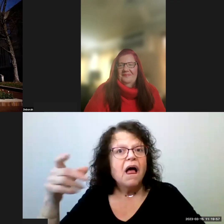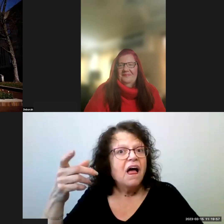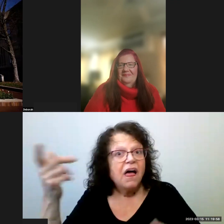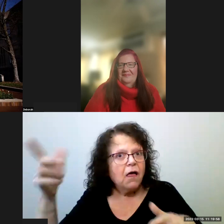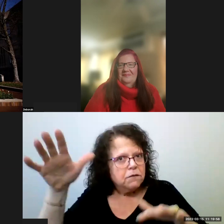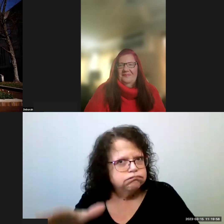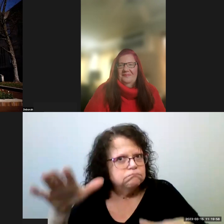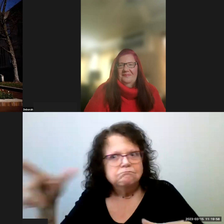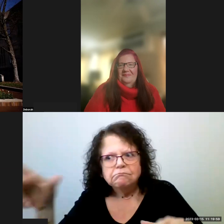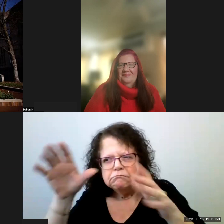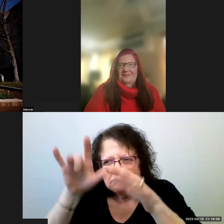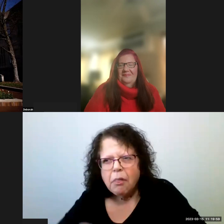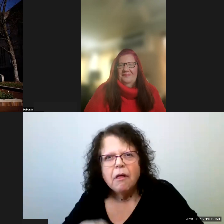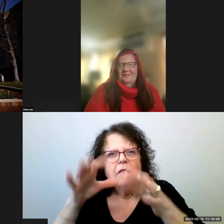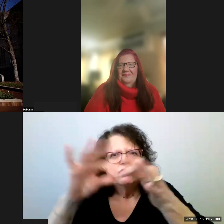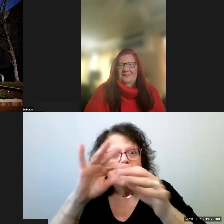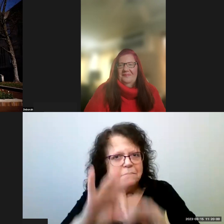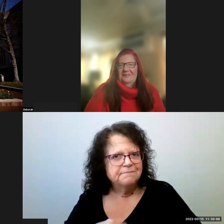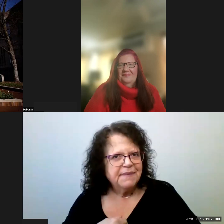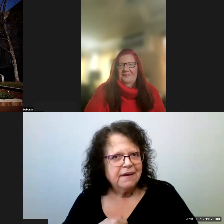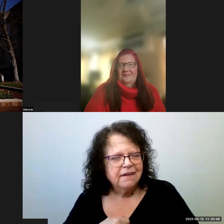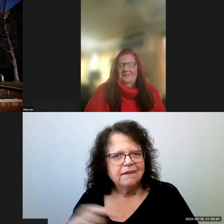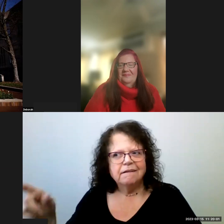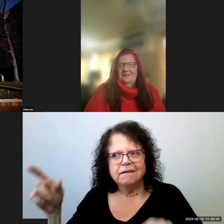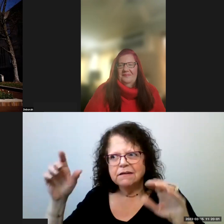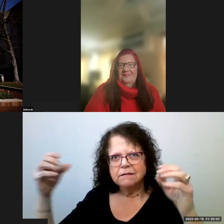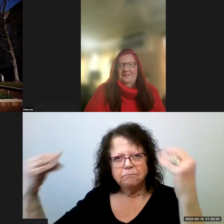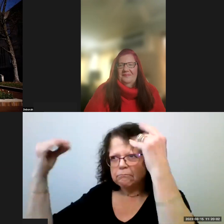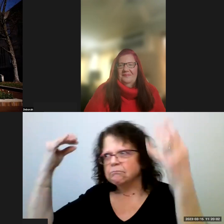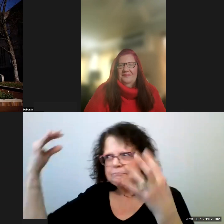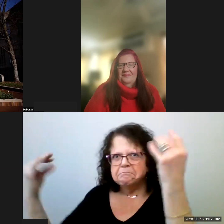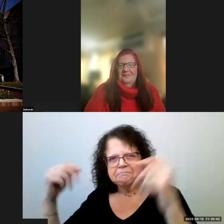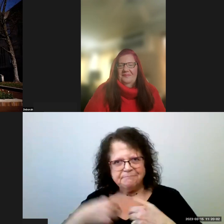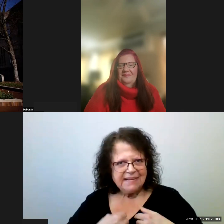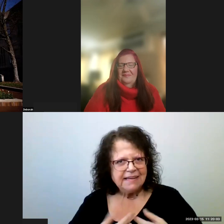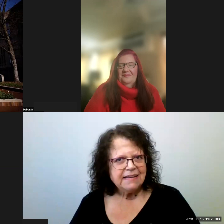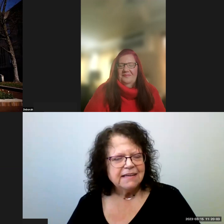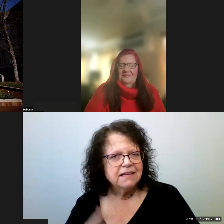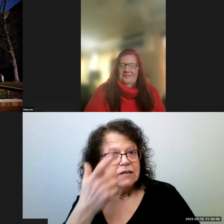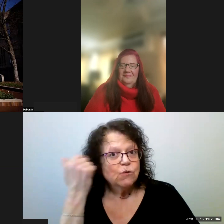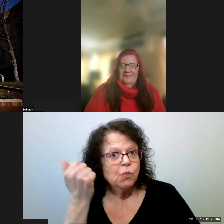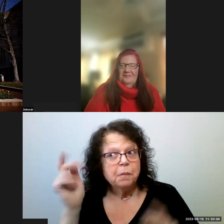press release on due to the fact that I was helping all of these people with disabilities, get block shots, going to their house, going to Hayat